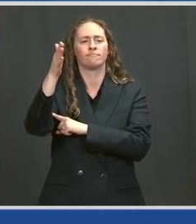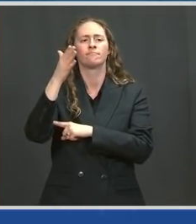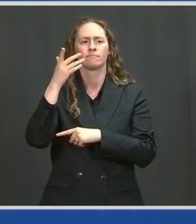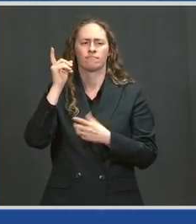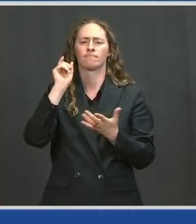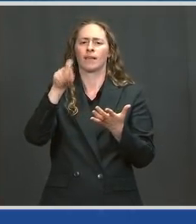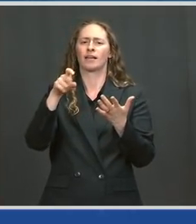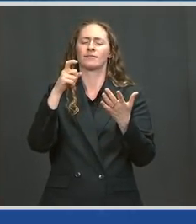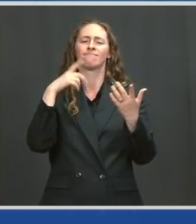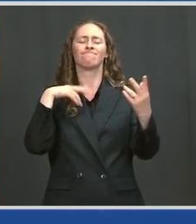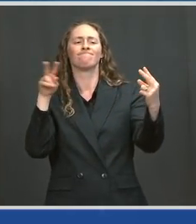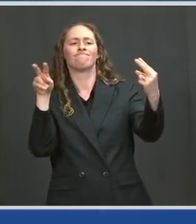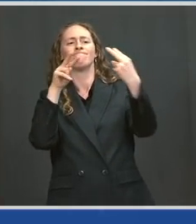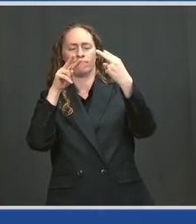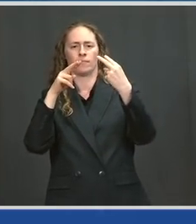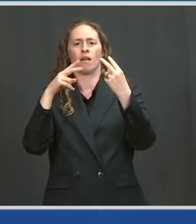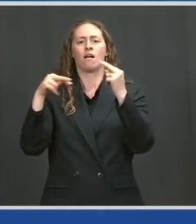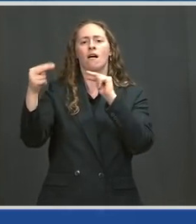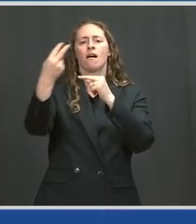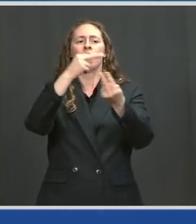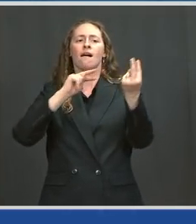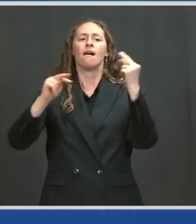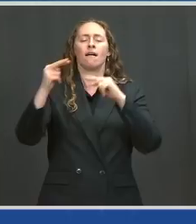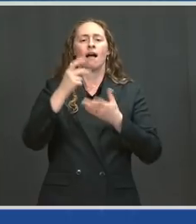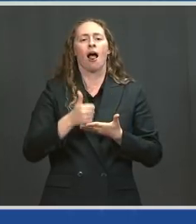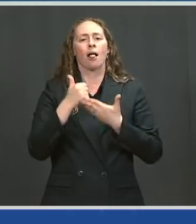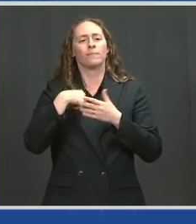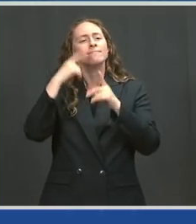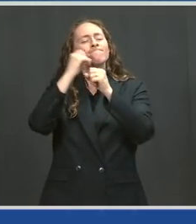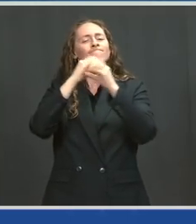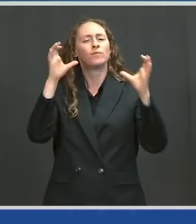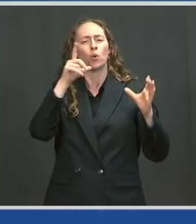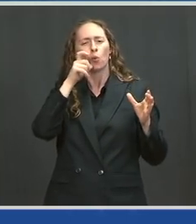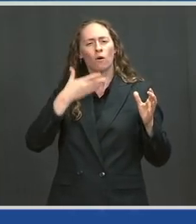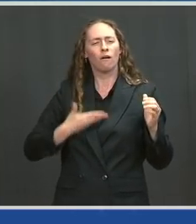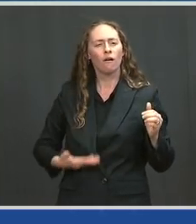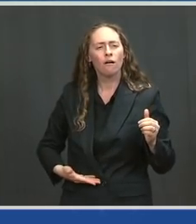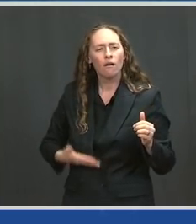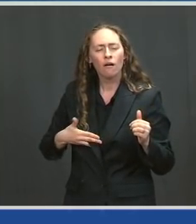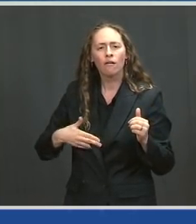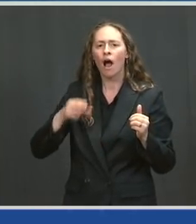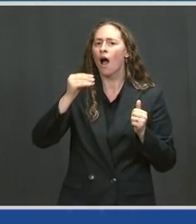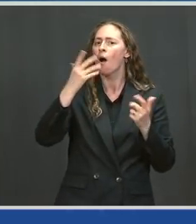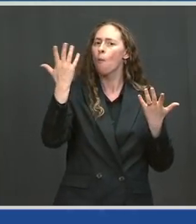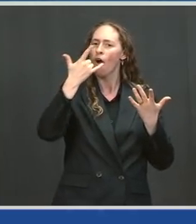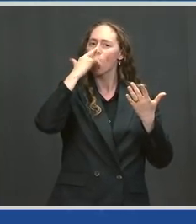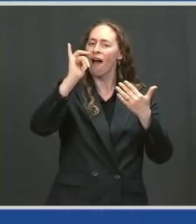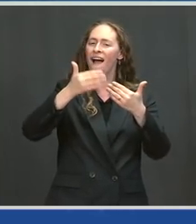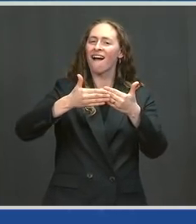that helps us know fully who we are, and who we can be as a people and as a nation.